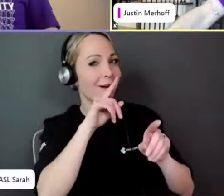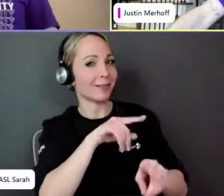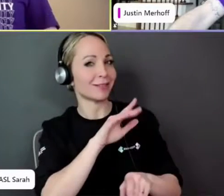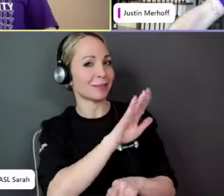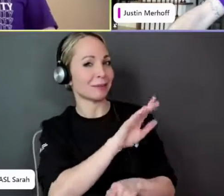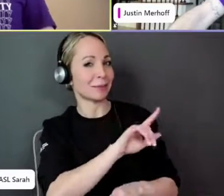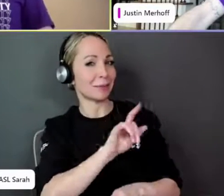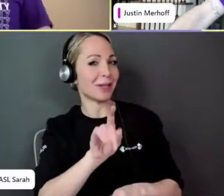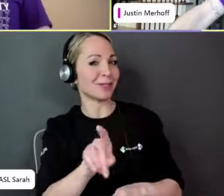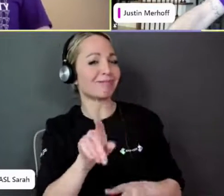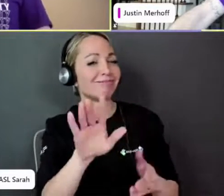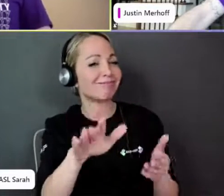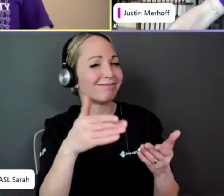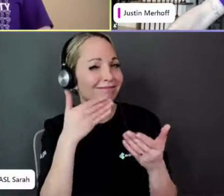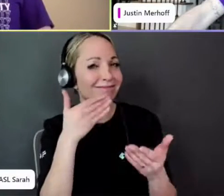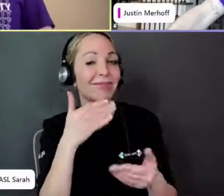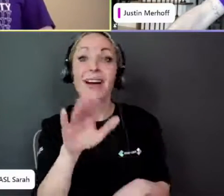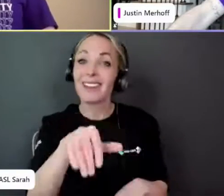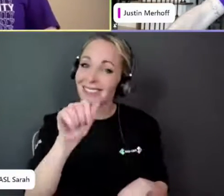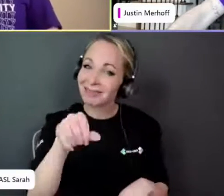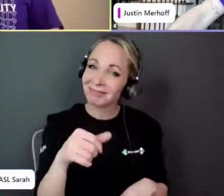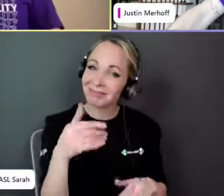Yeah, happy to, for attending the talk.